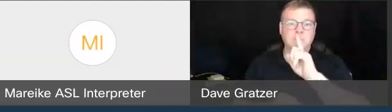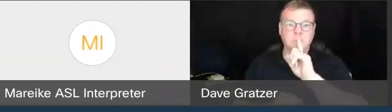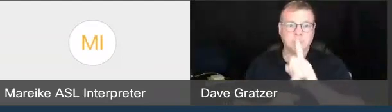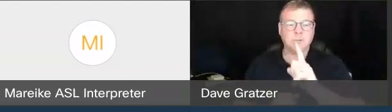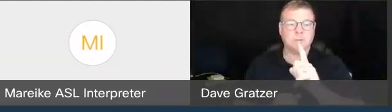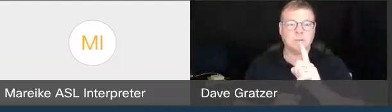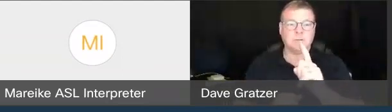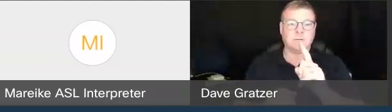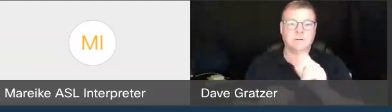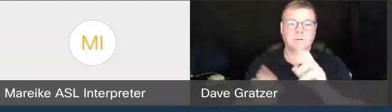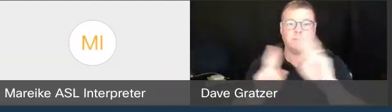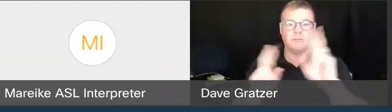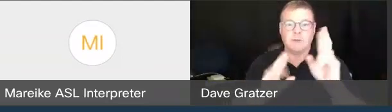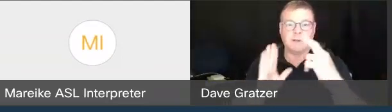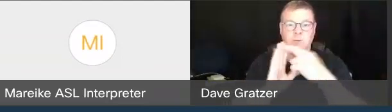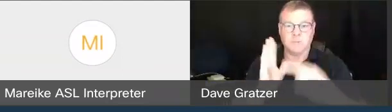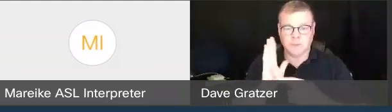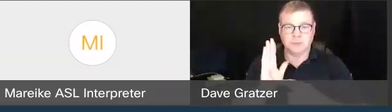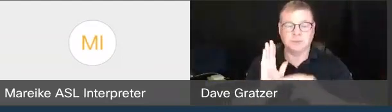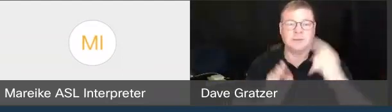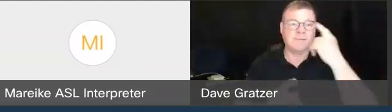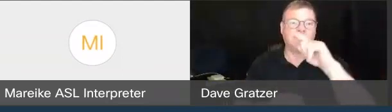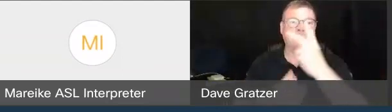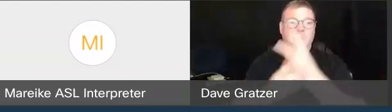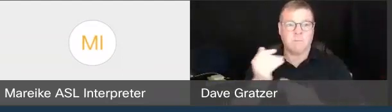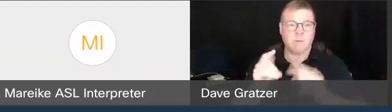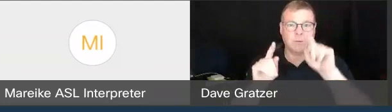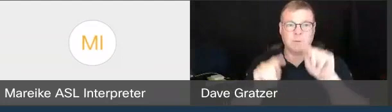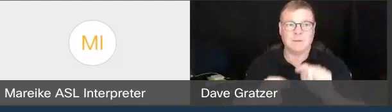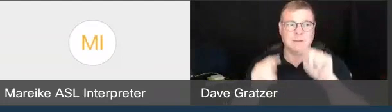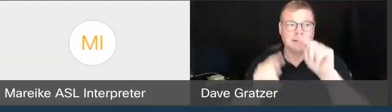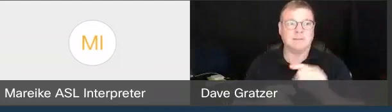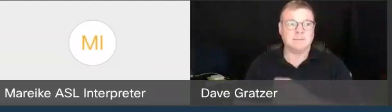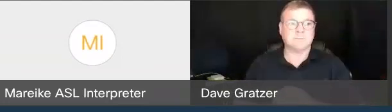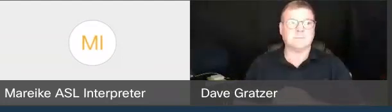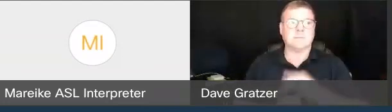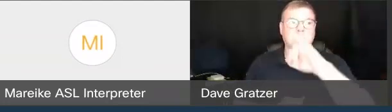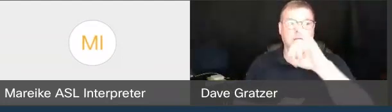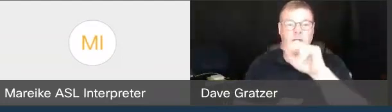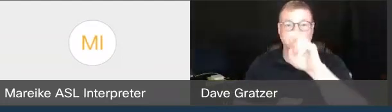be on the lookout for registration for both of these upcoming events in June and July.